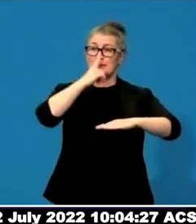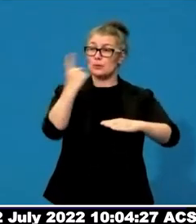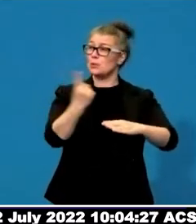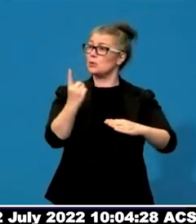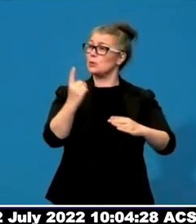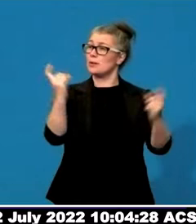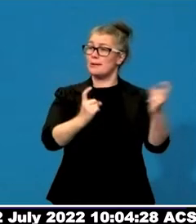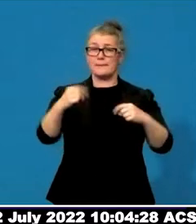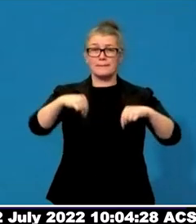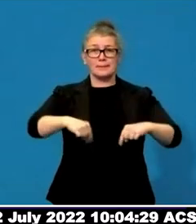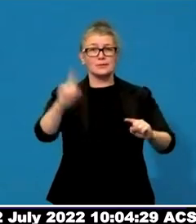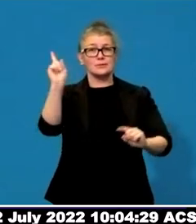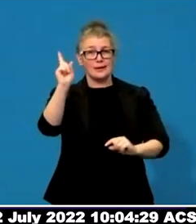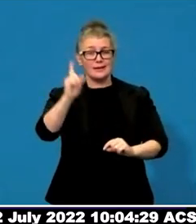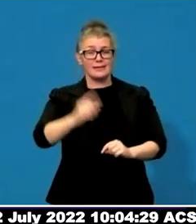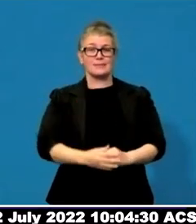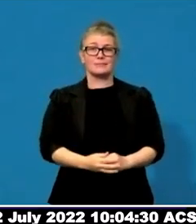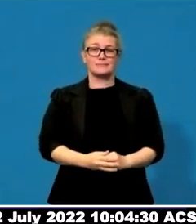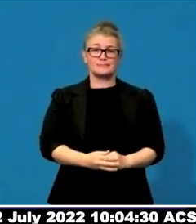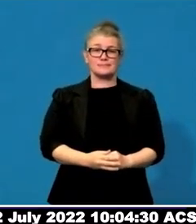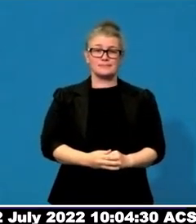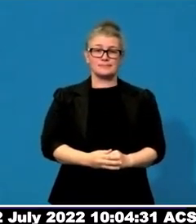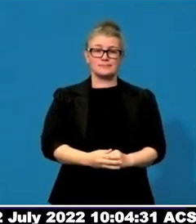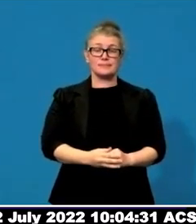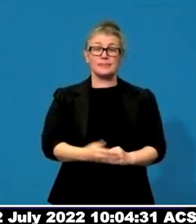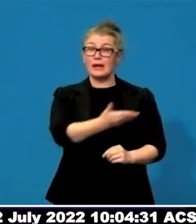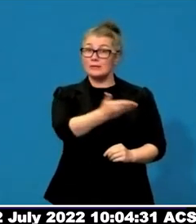who are following this public hearing online, on the mainland,